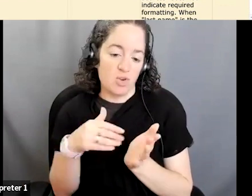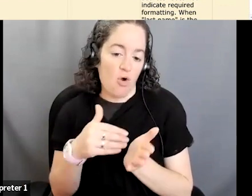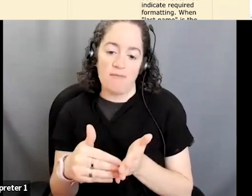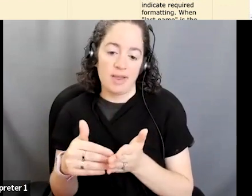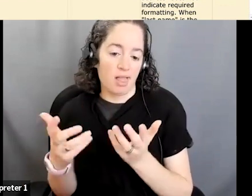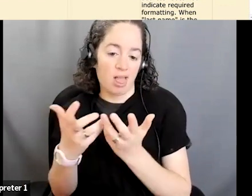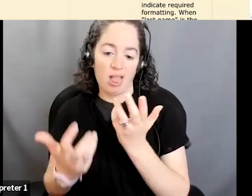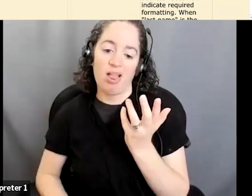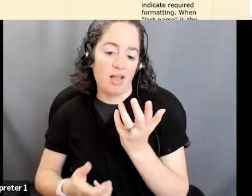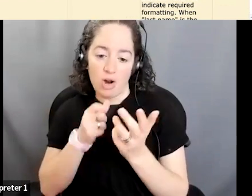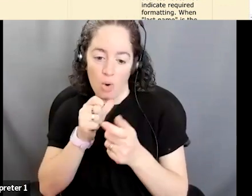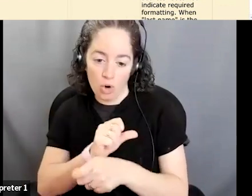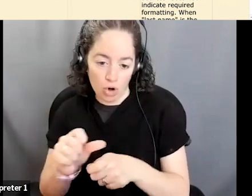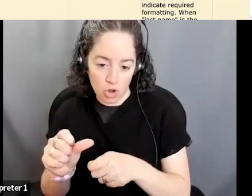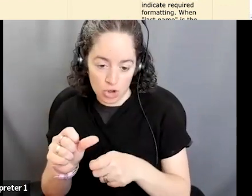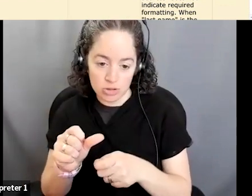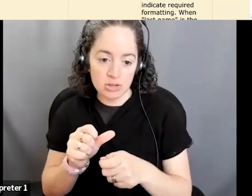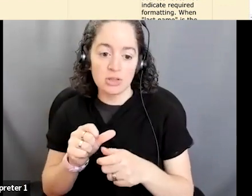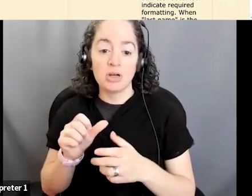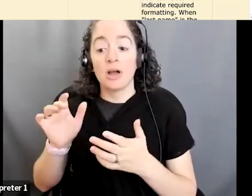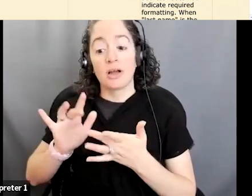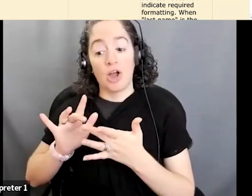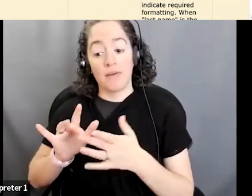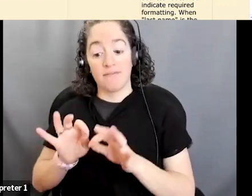Contact Form 7, like I said, had a really, really nice one.